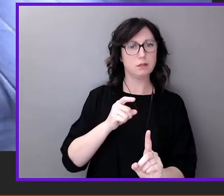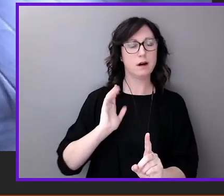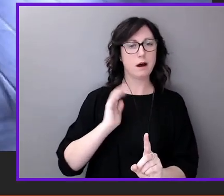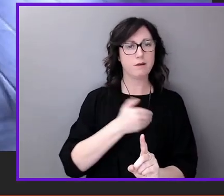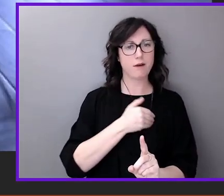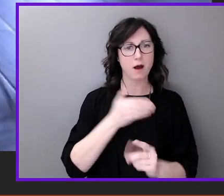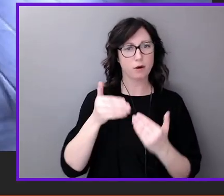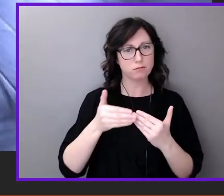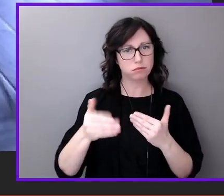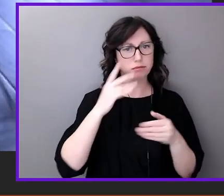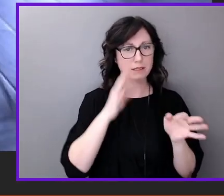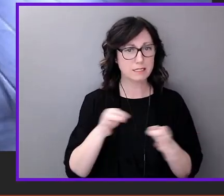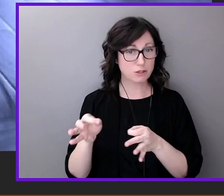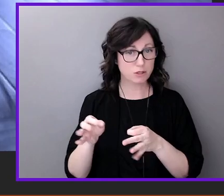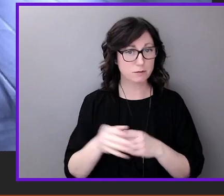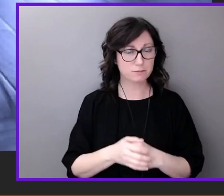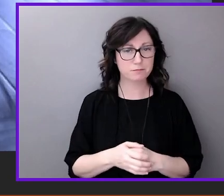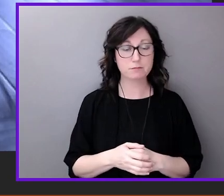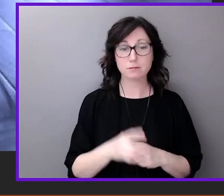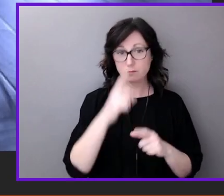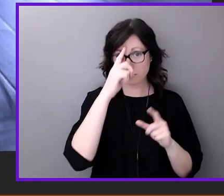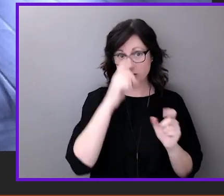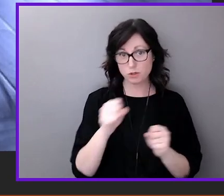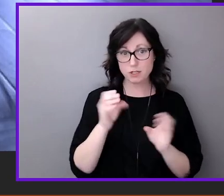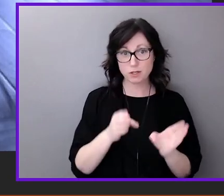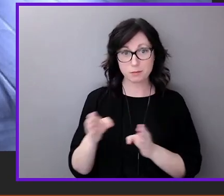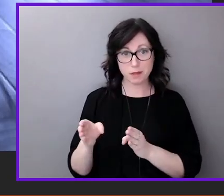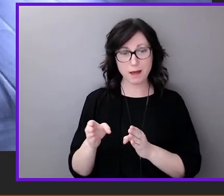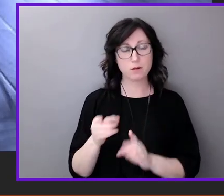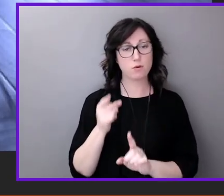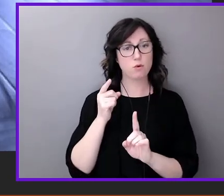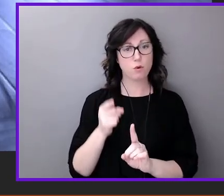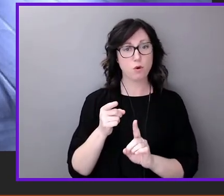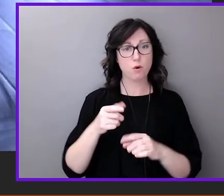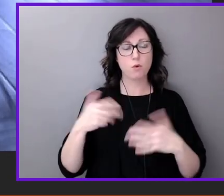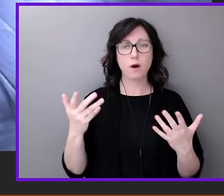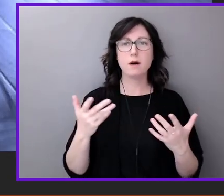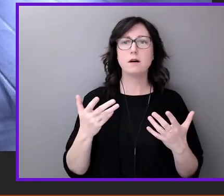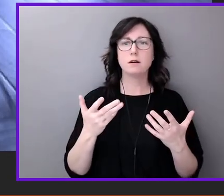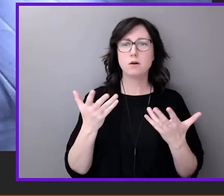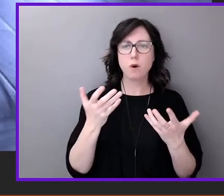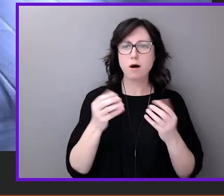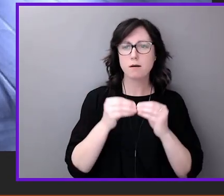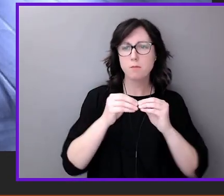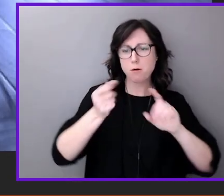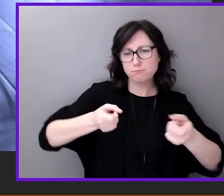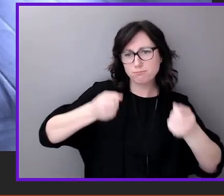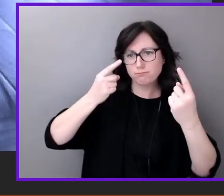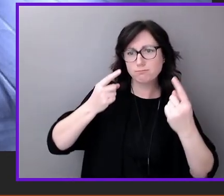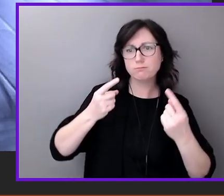Our Strategic plan aims to better understand and eliminate the many obstacles